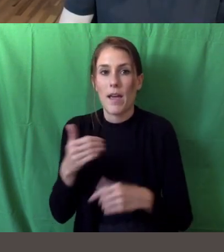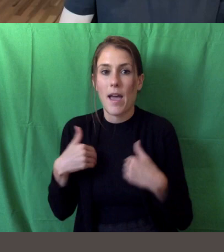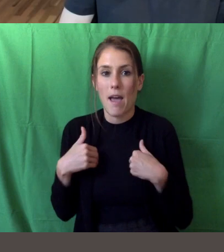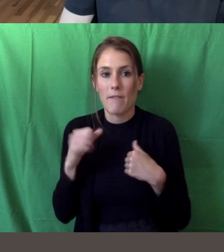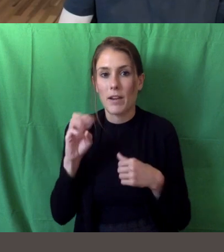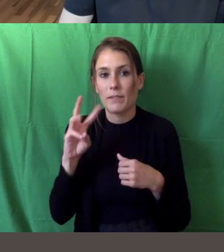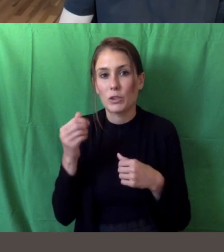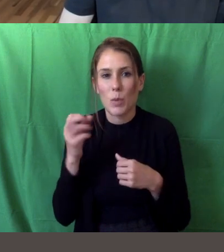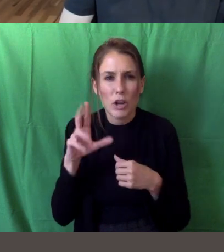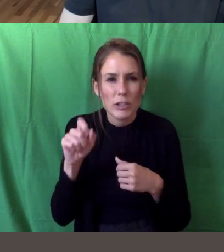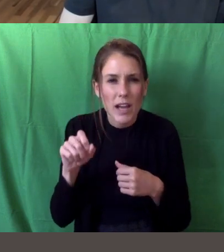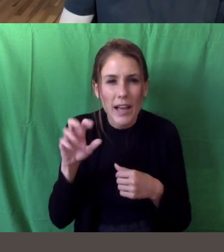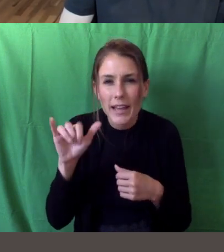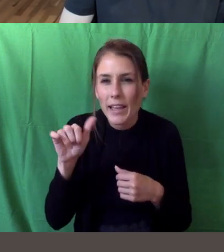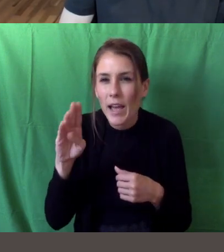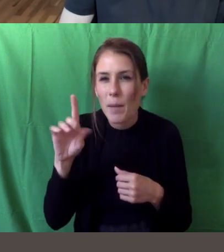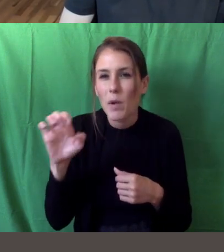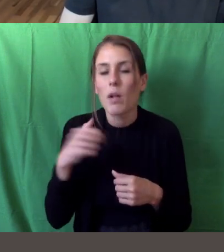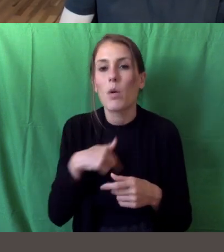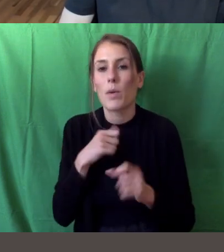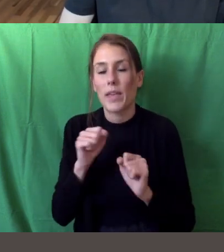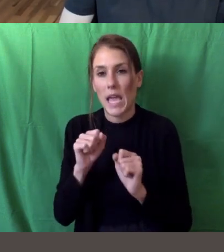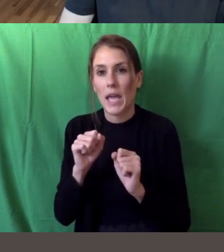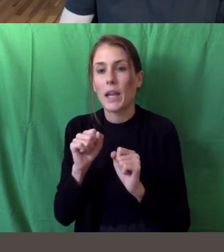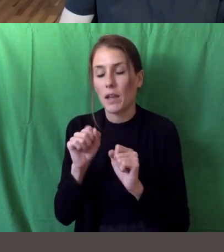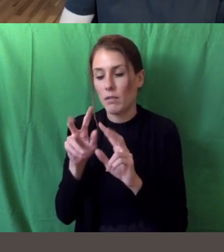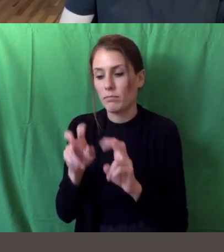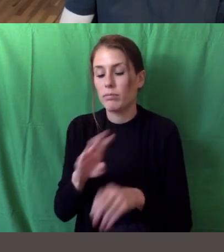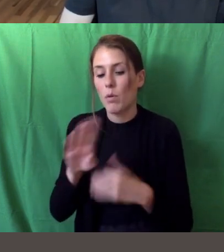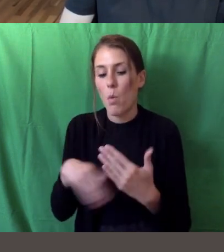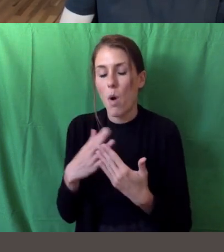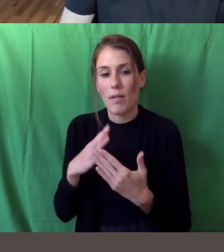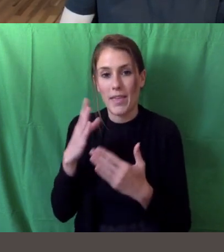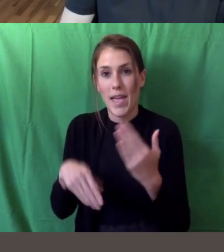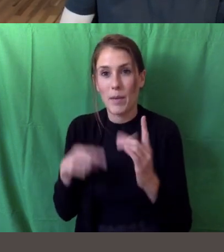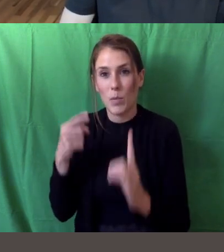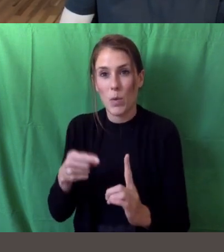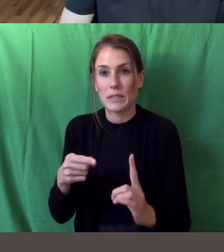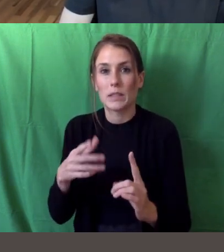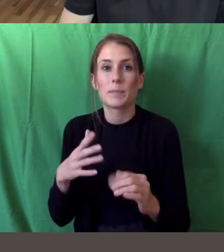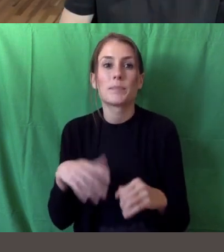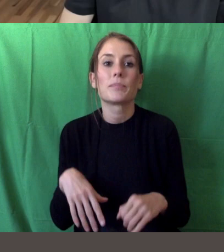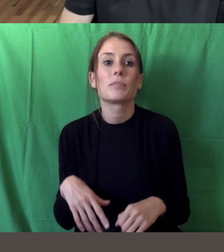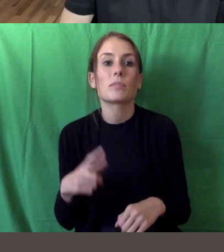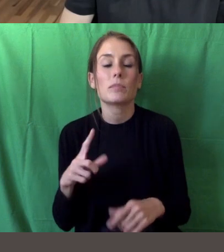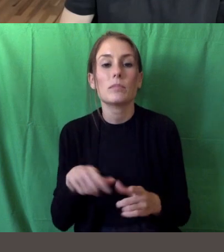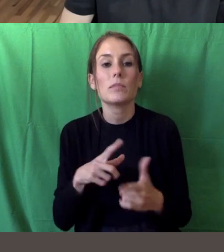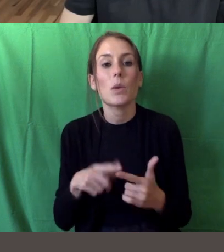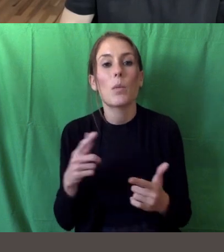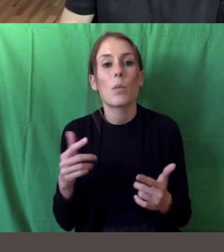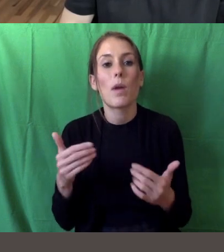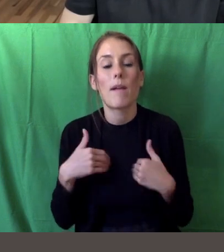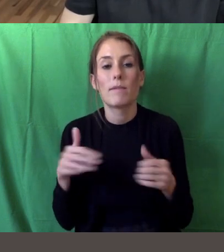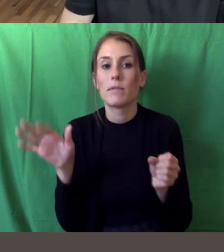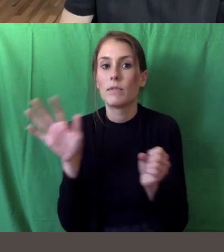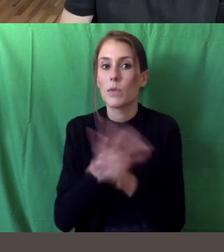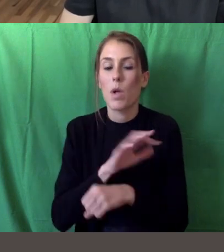so we can explore all of our endpoints for our application, which is pretty cool. And then we have a fully fledged application